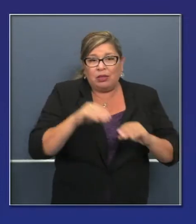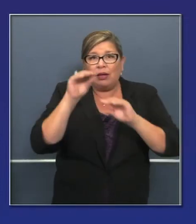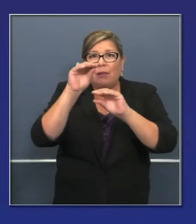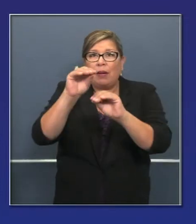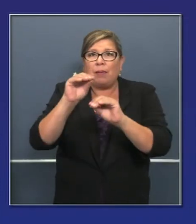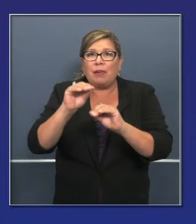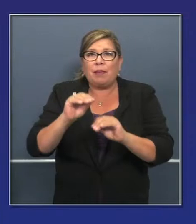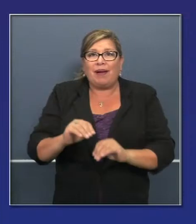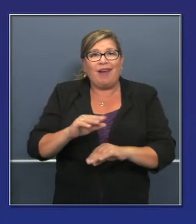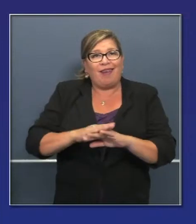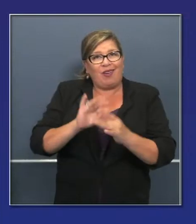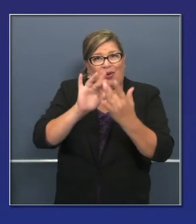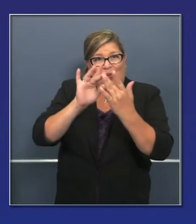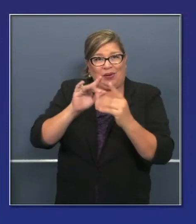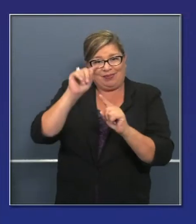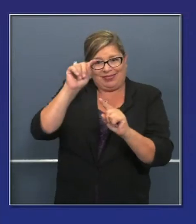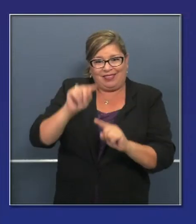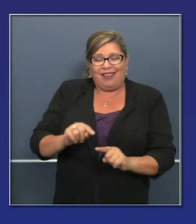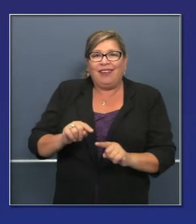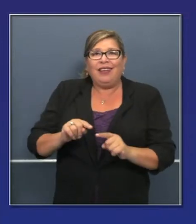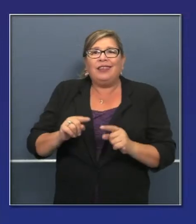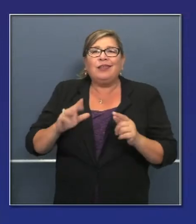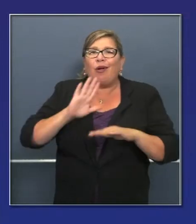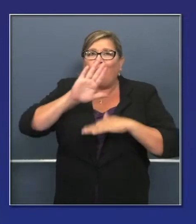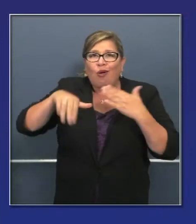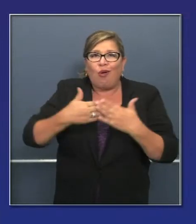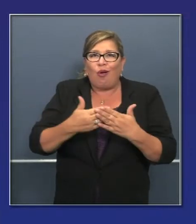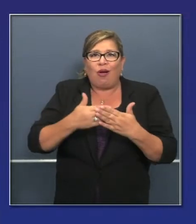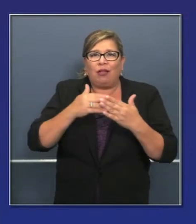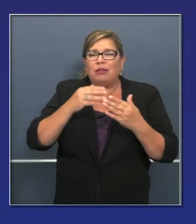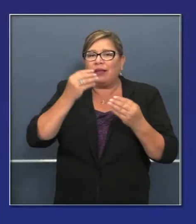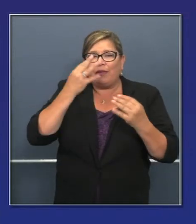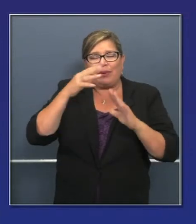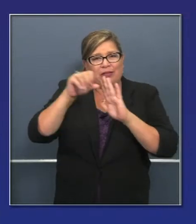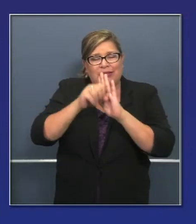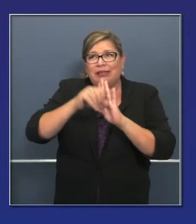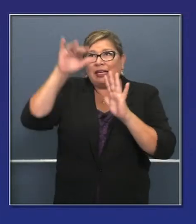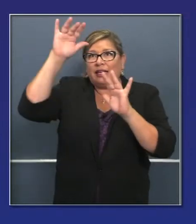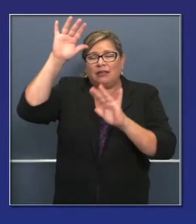connected to the extent we can on one platform we have 31 of our counties that are already on